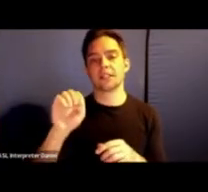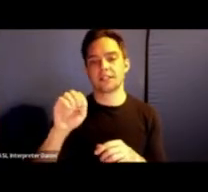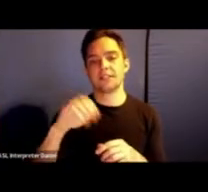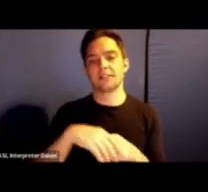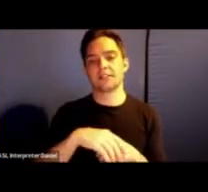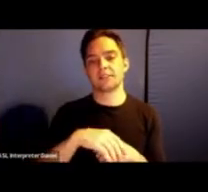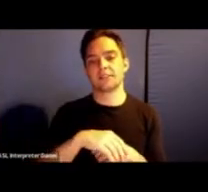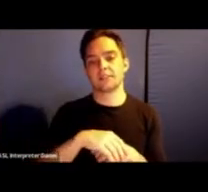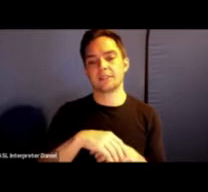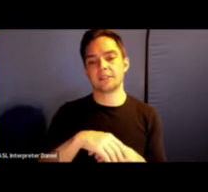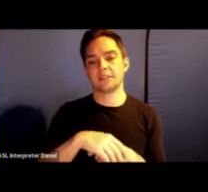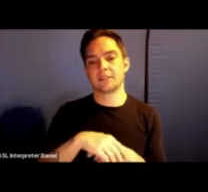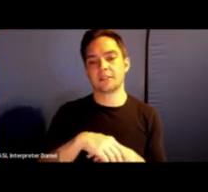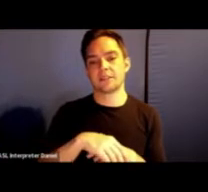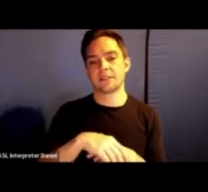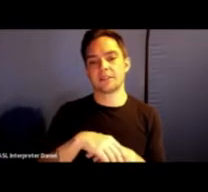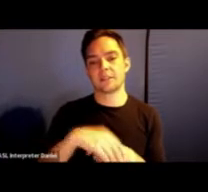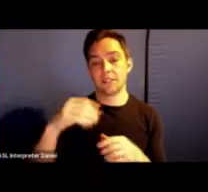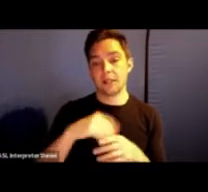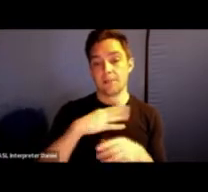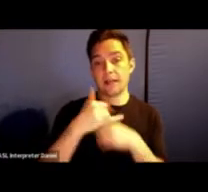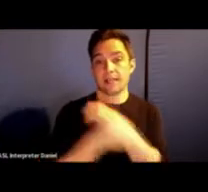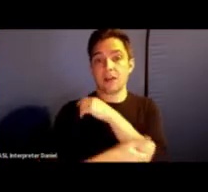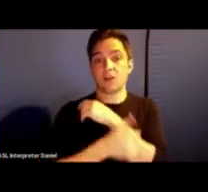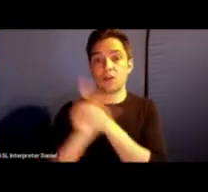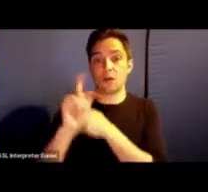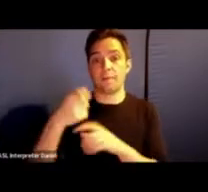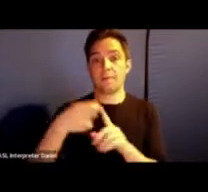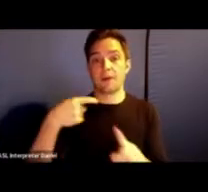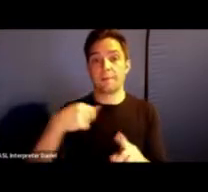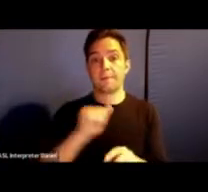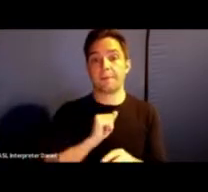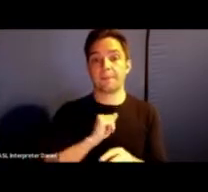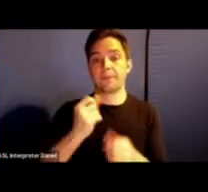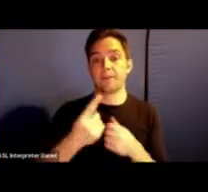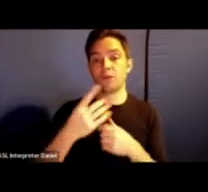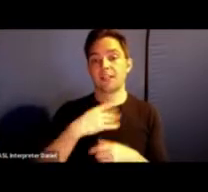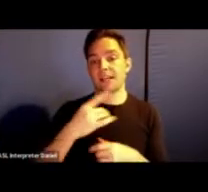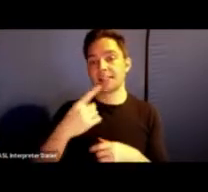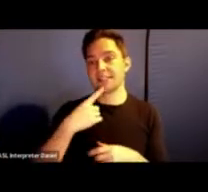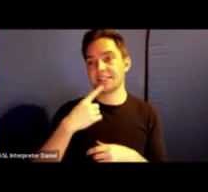in my county where I'm from, everyone likes to say, our ad